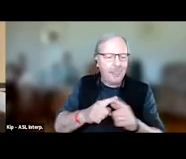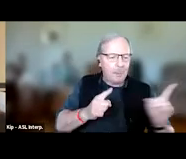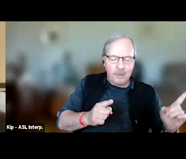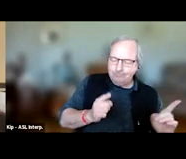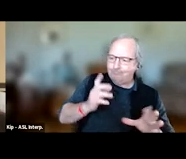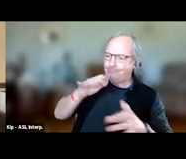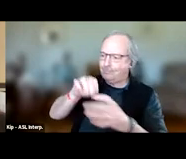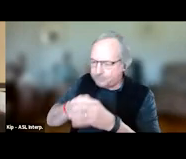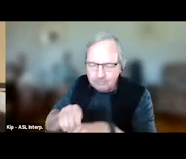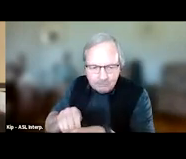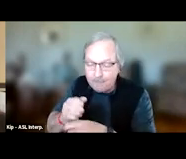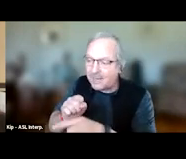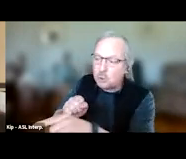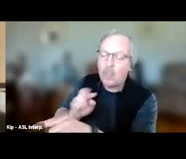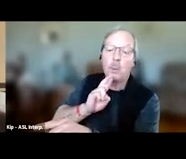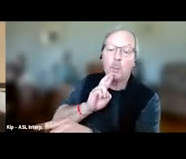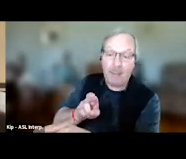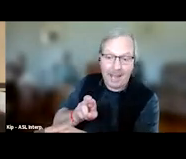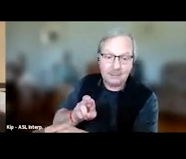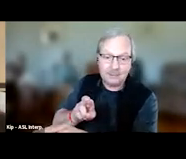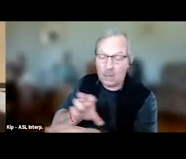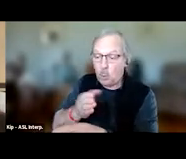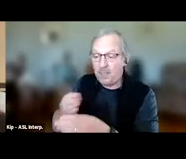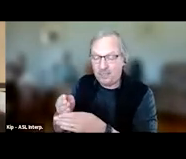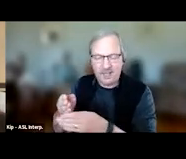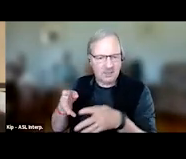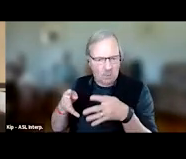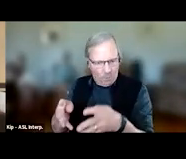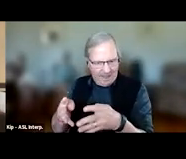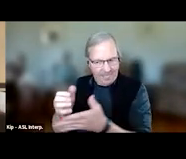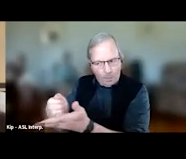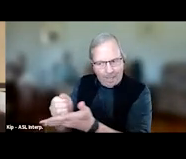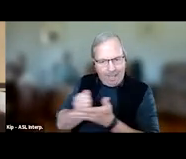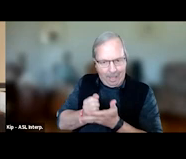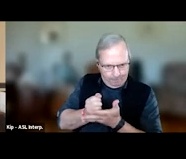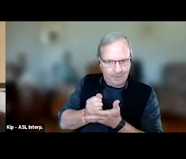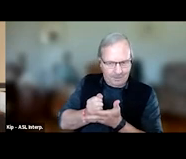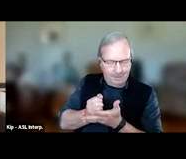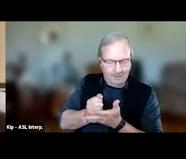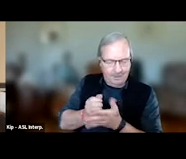that they are responding and doing things in a way that will help you be able to do things better.